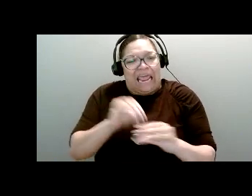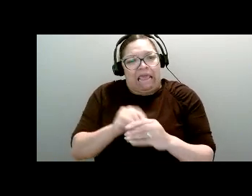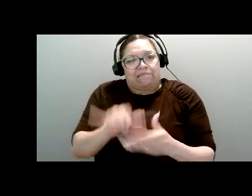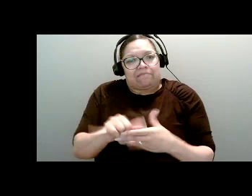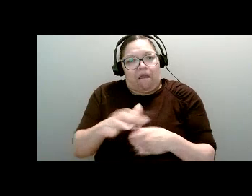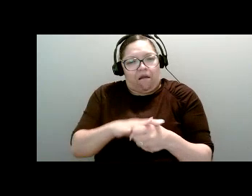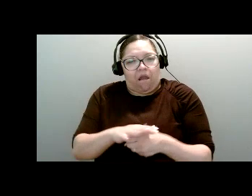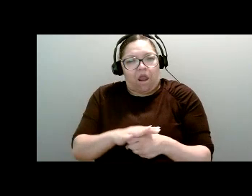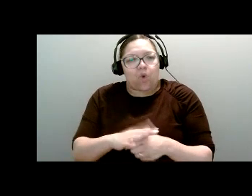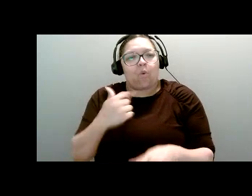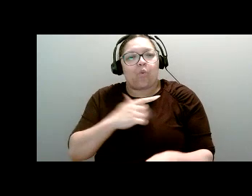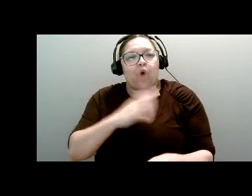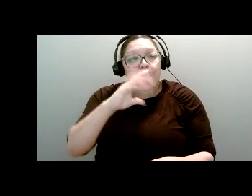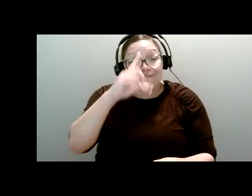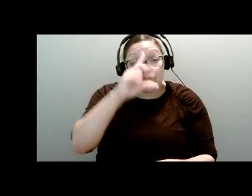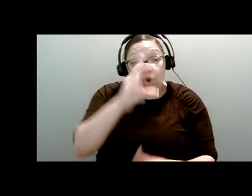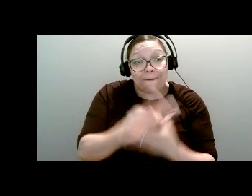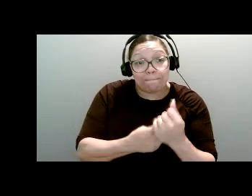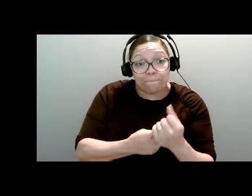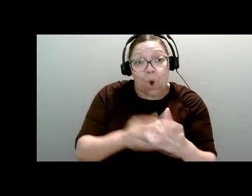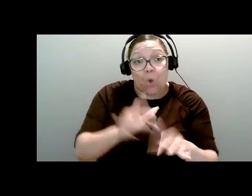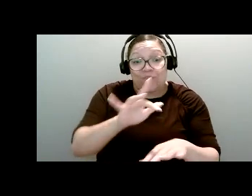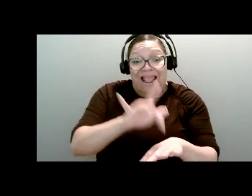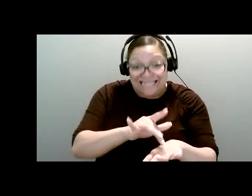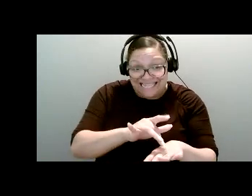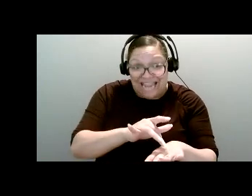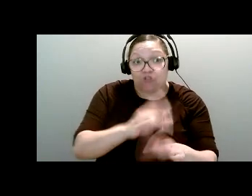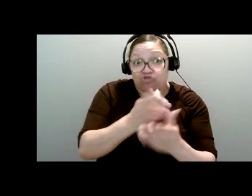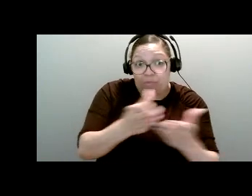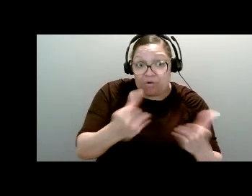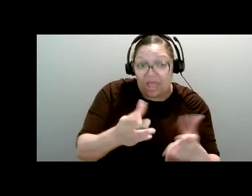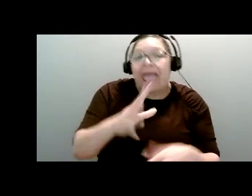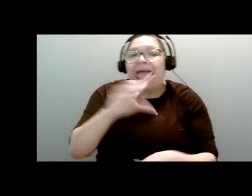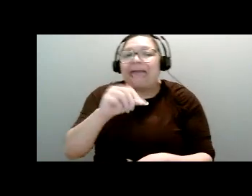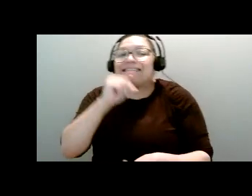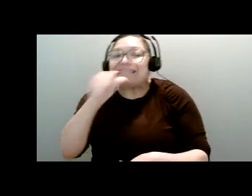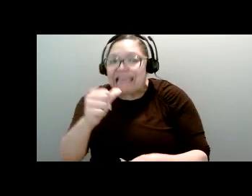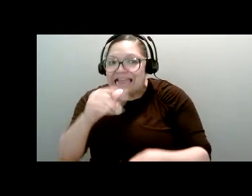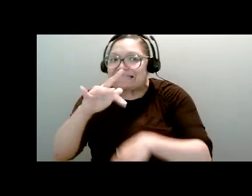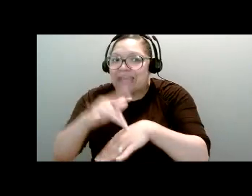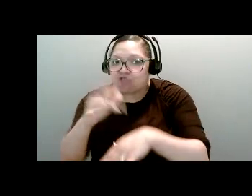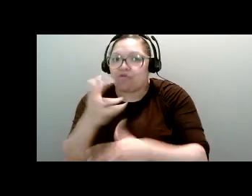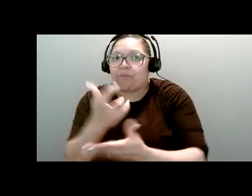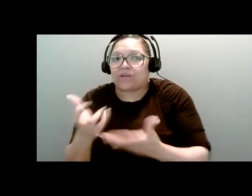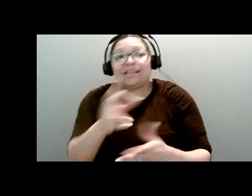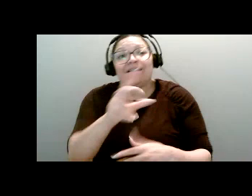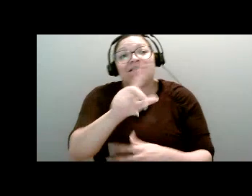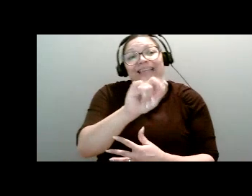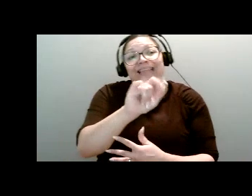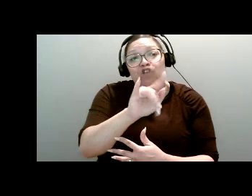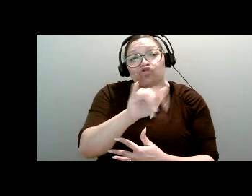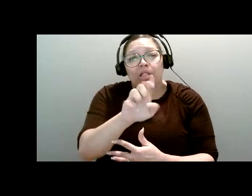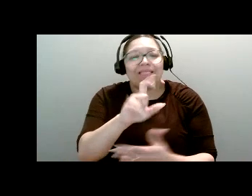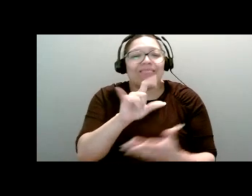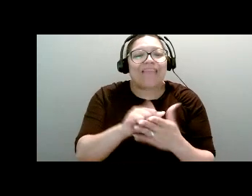We're looking for both tangible and intangible resources. Again, tangible resources are physical artifacts,